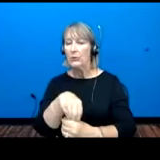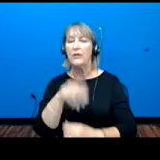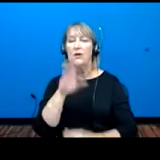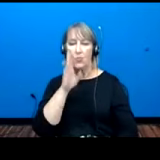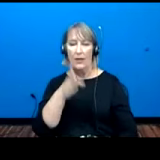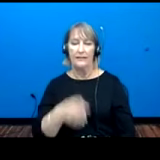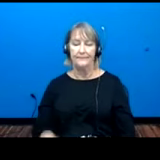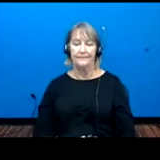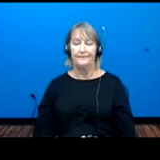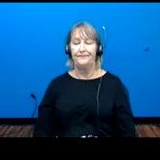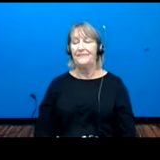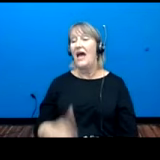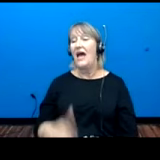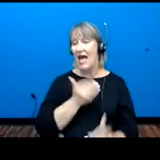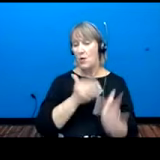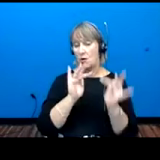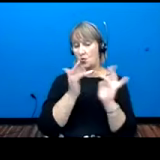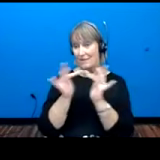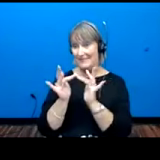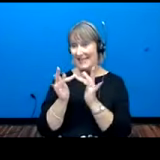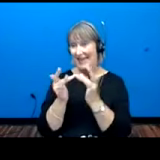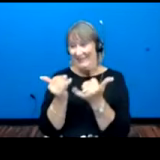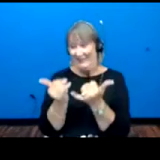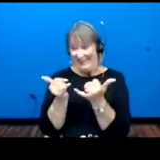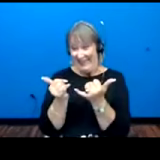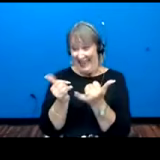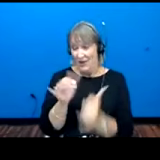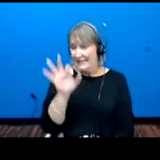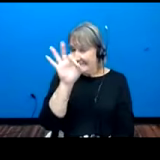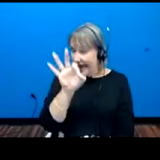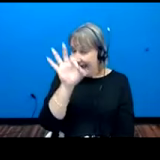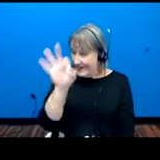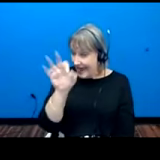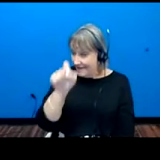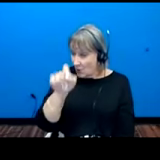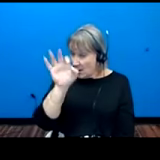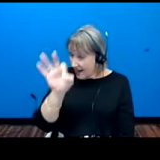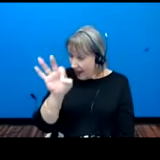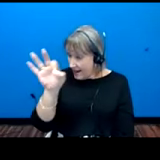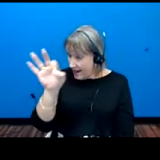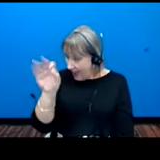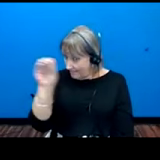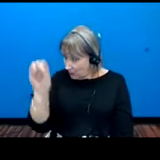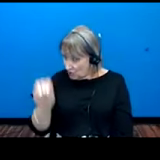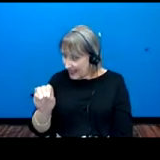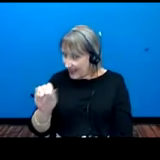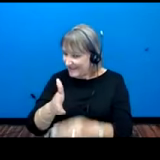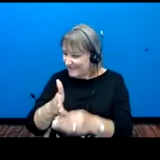that the microsite is 99.999 percent there. It's not 100-percent populated.